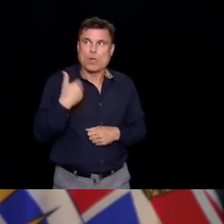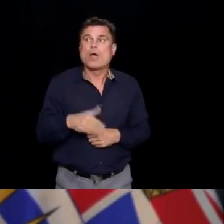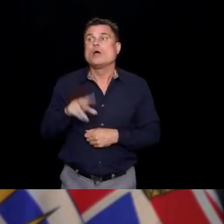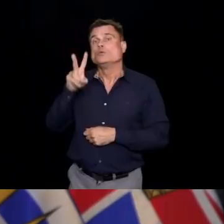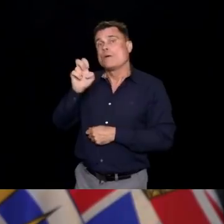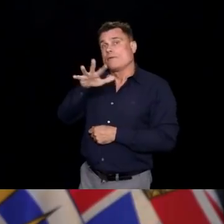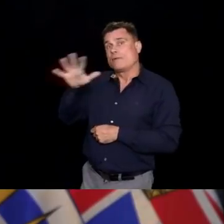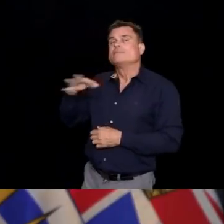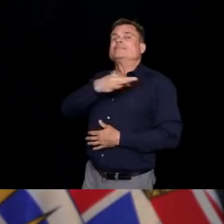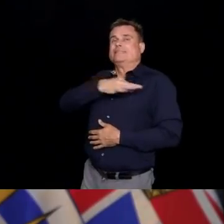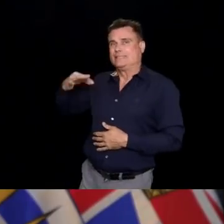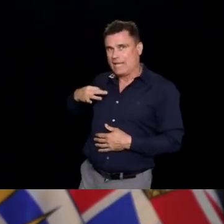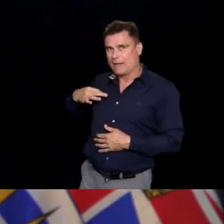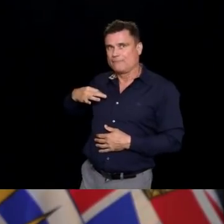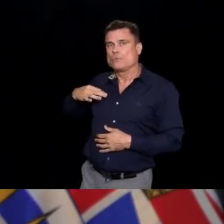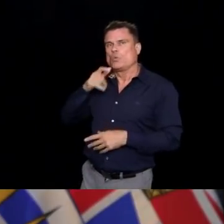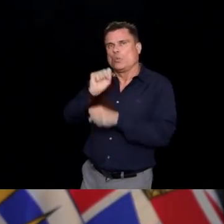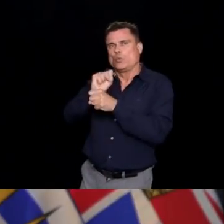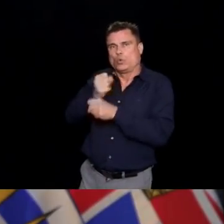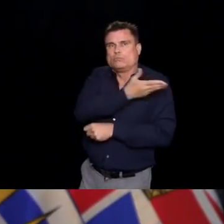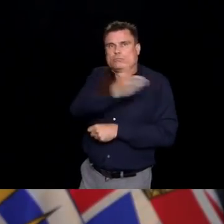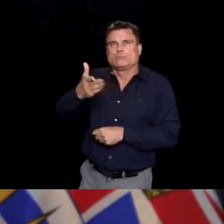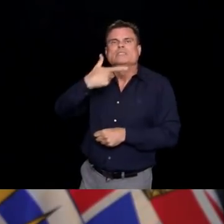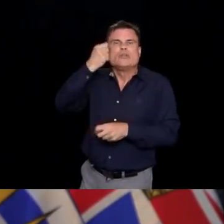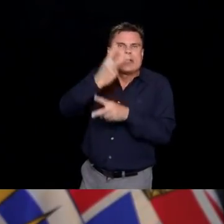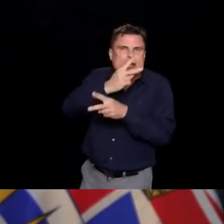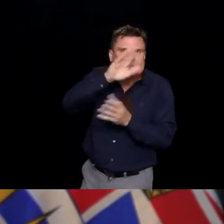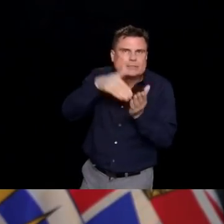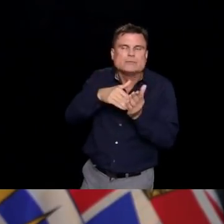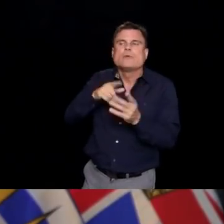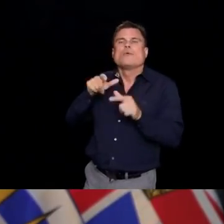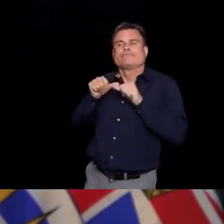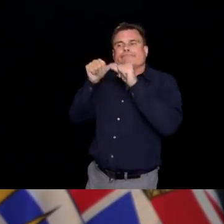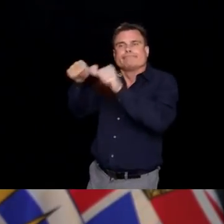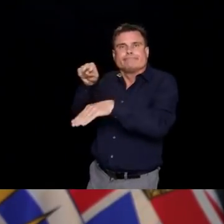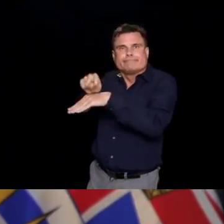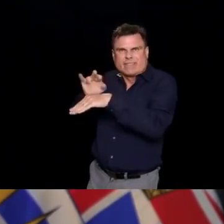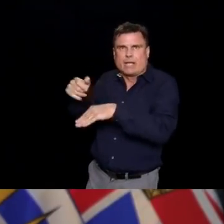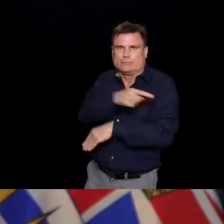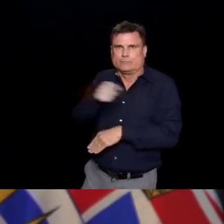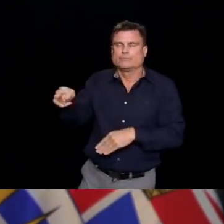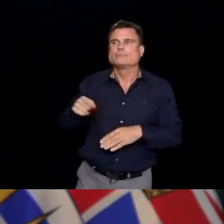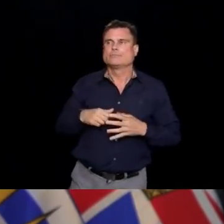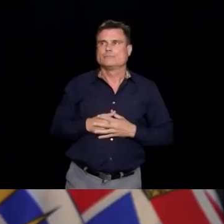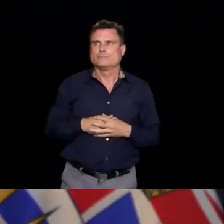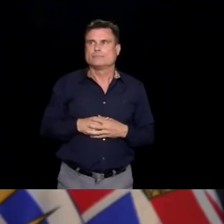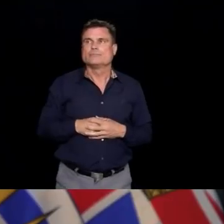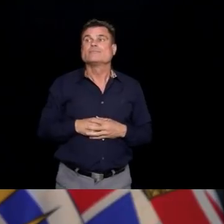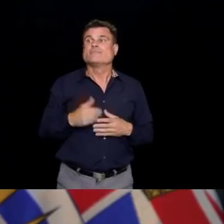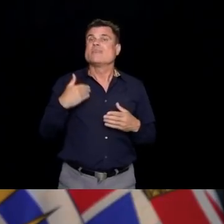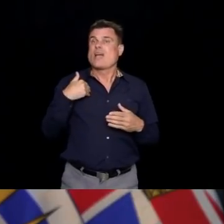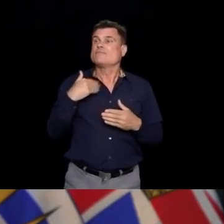So, we do have some progression as well and